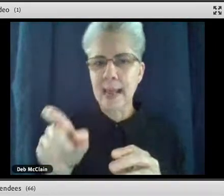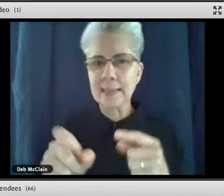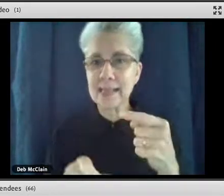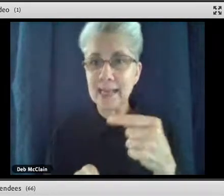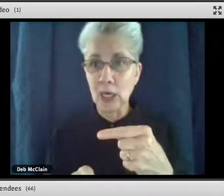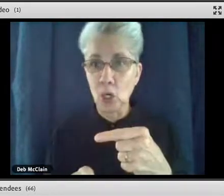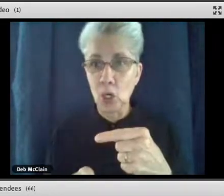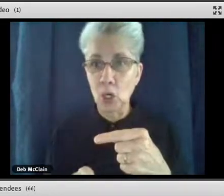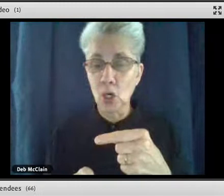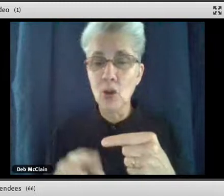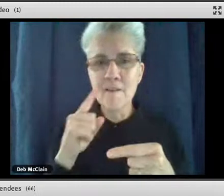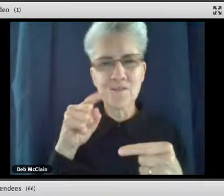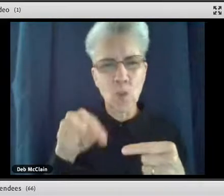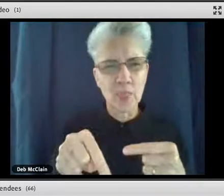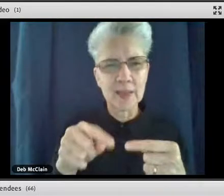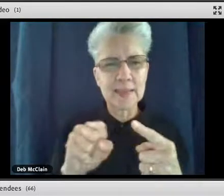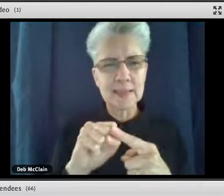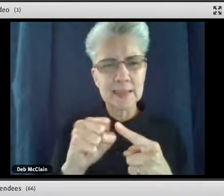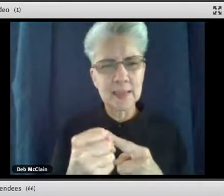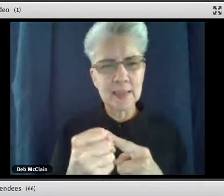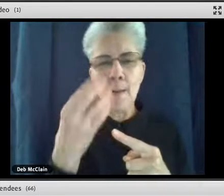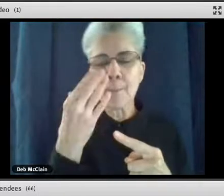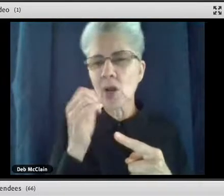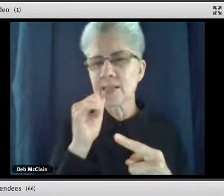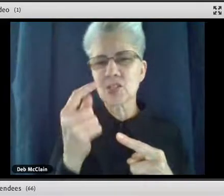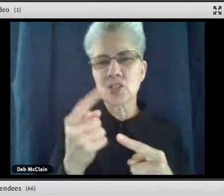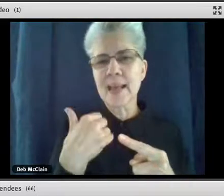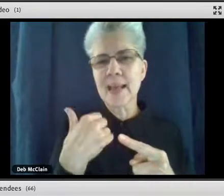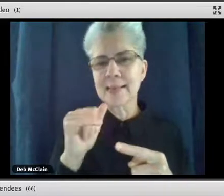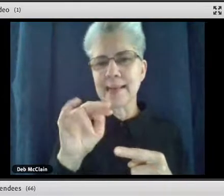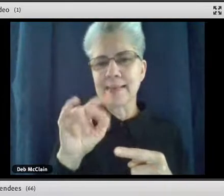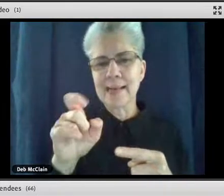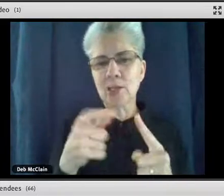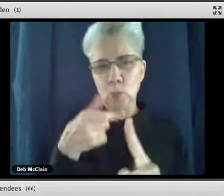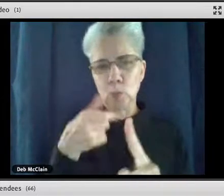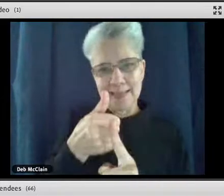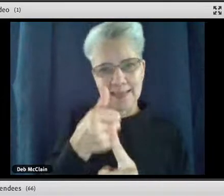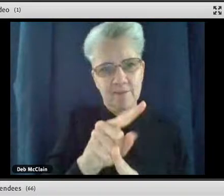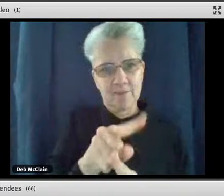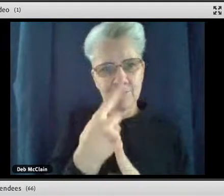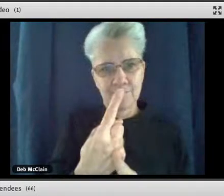So you would not code the index here for this -- in this particular instance,